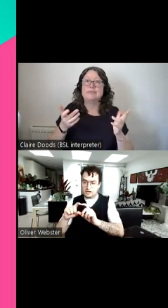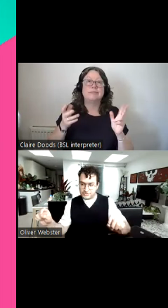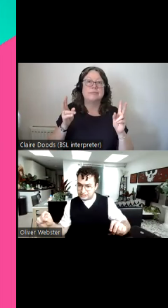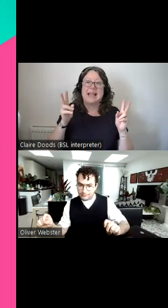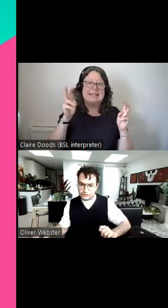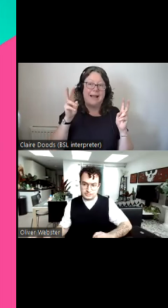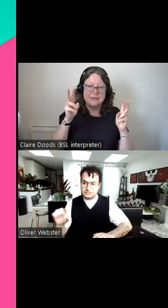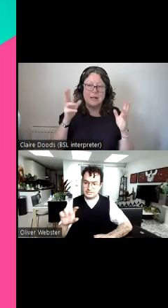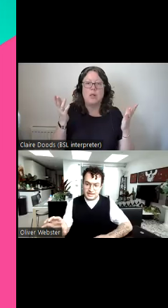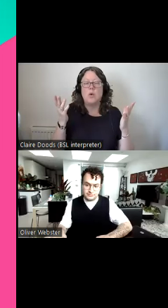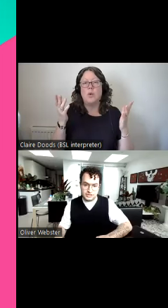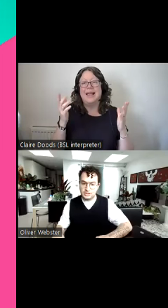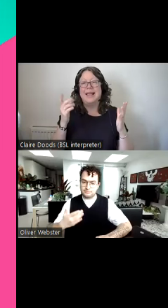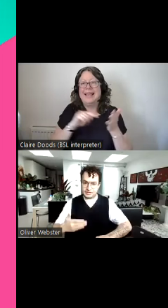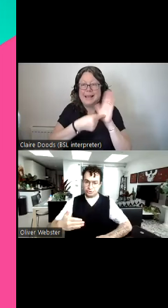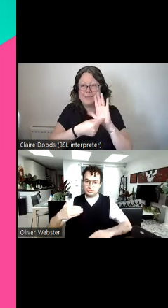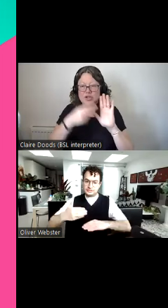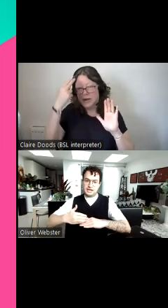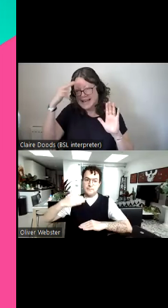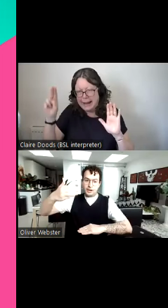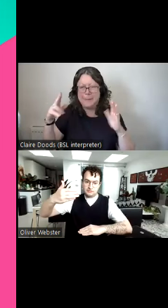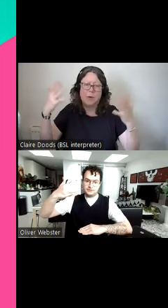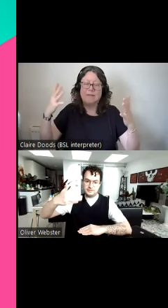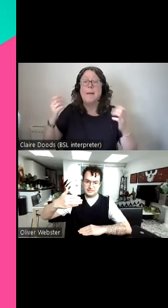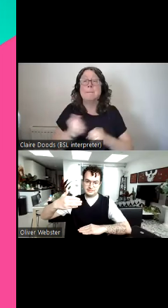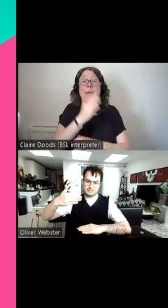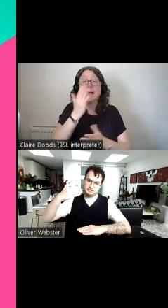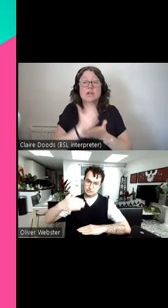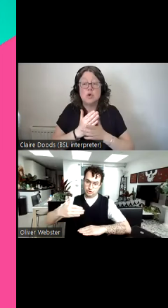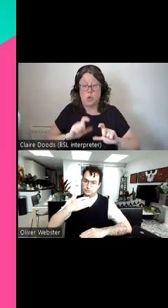image captions, names, make sure that they sit above this zone